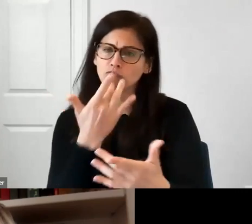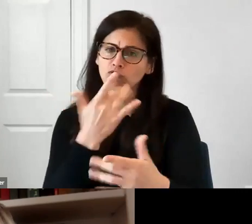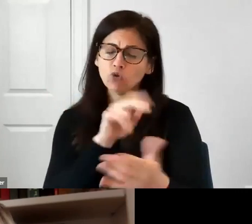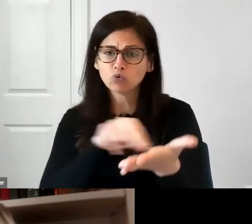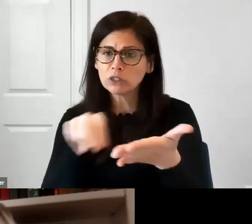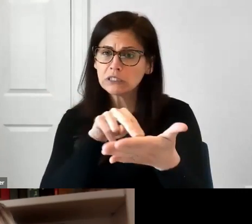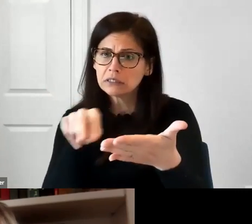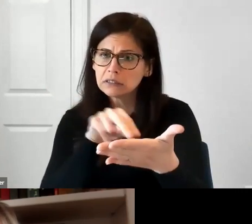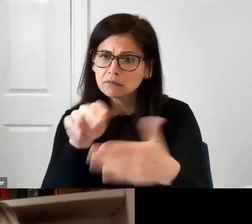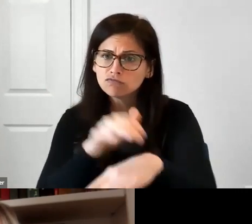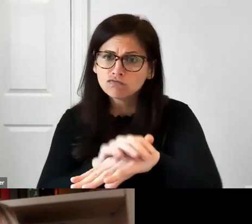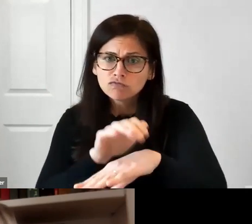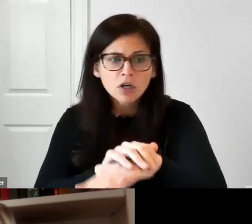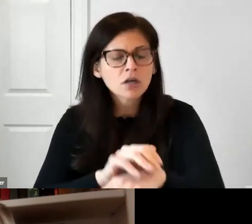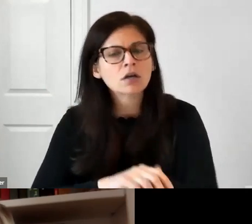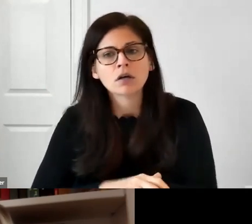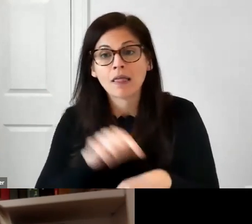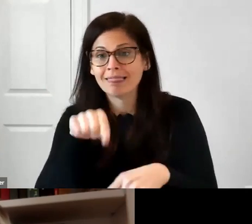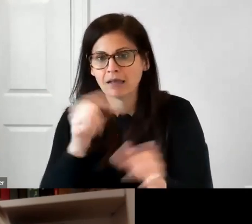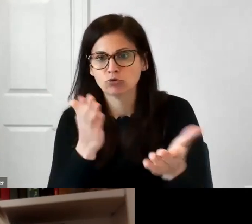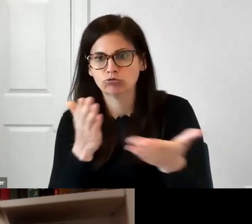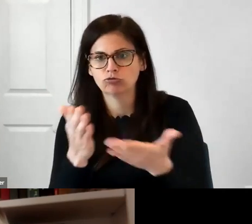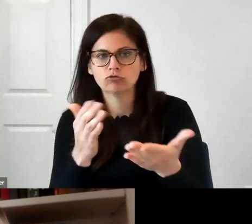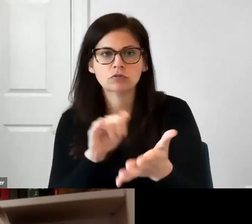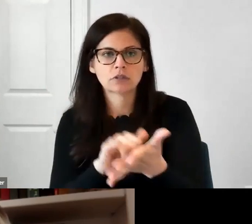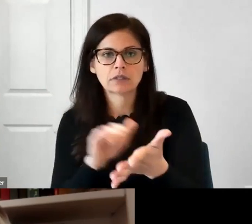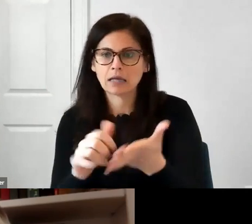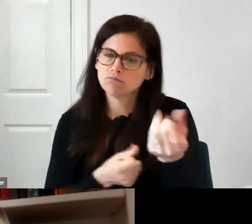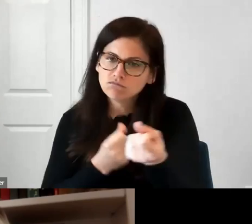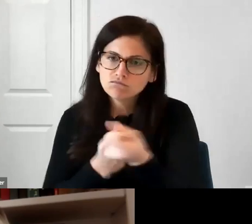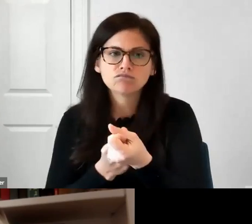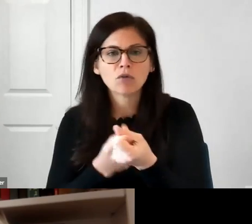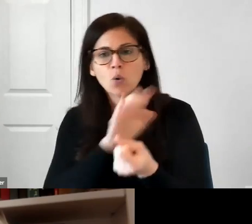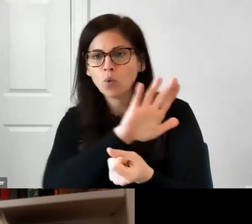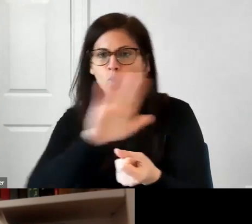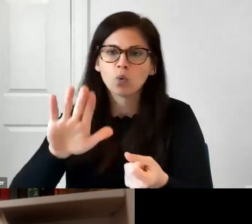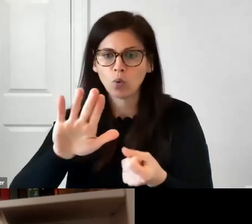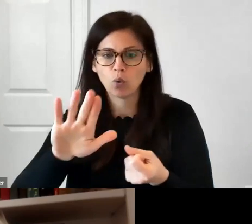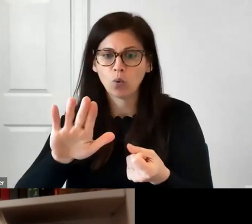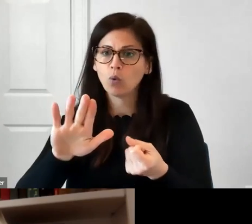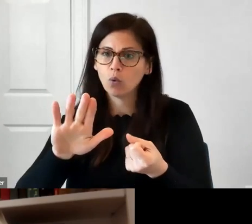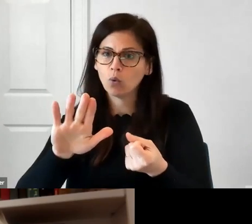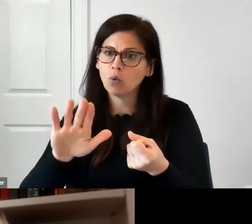if this is a service that supports your getting the information,